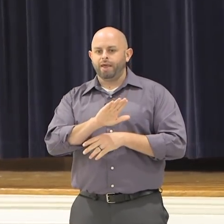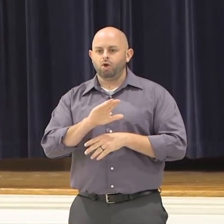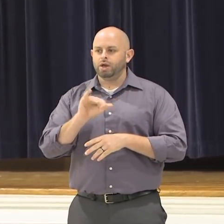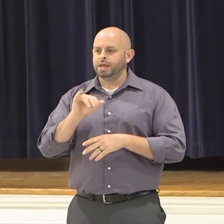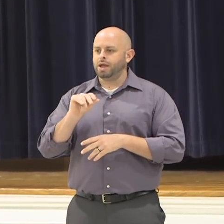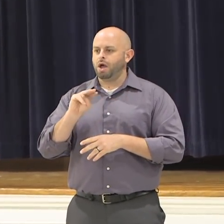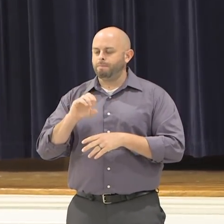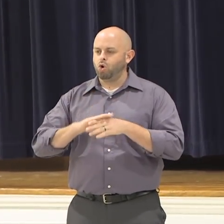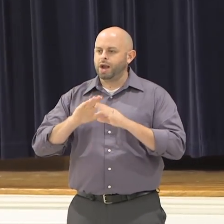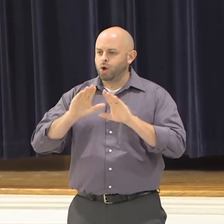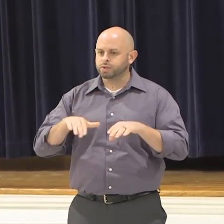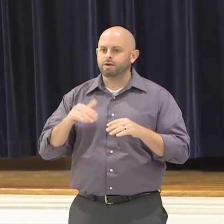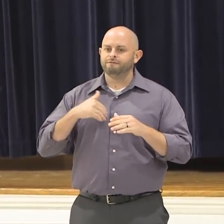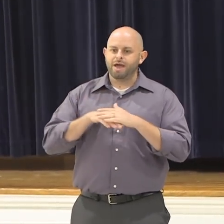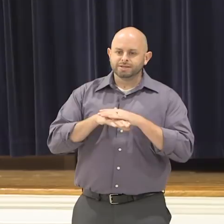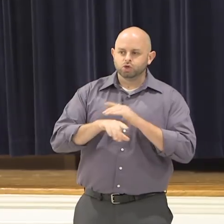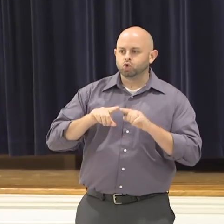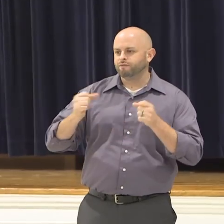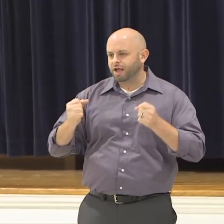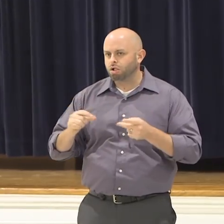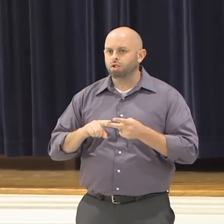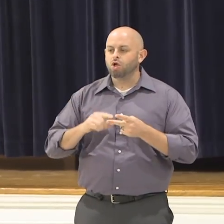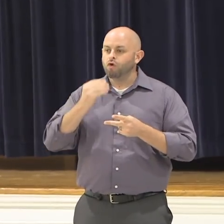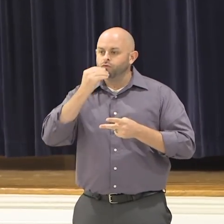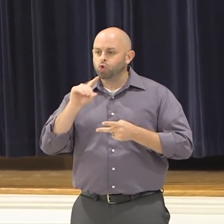on housing do they have access to a vehicle is it a food desert really